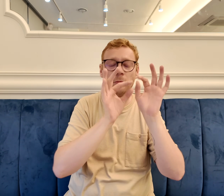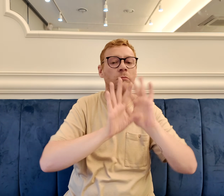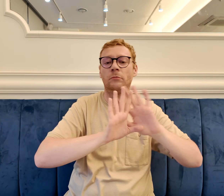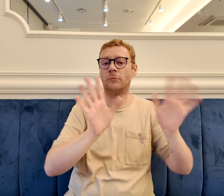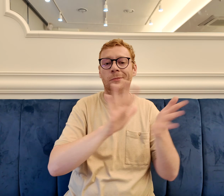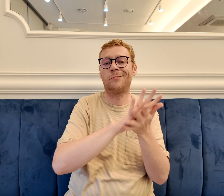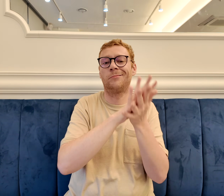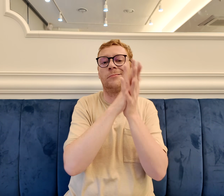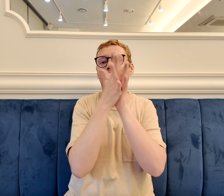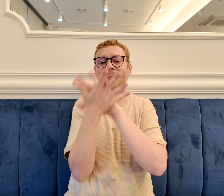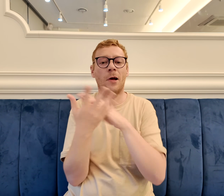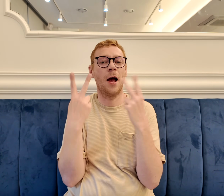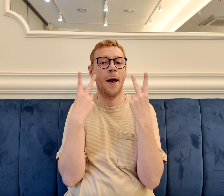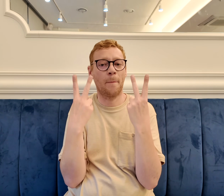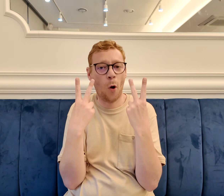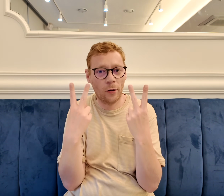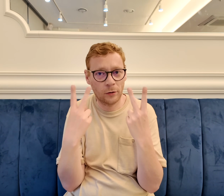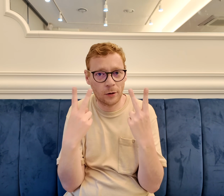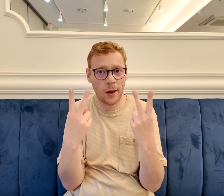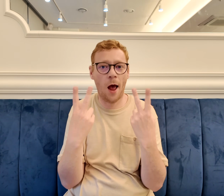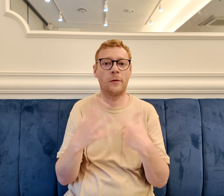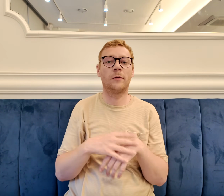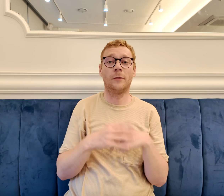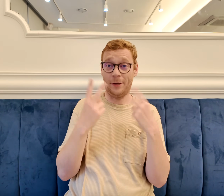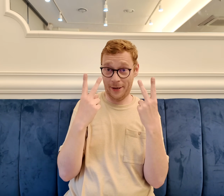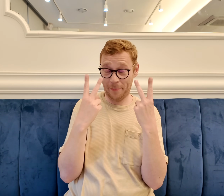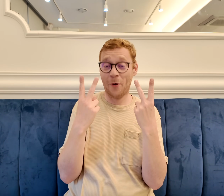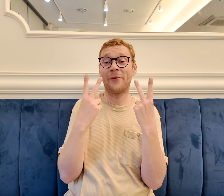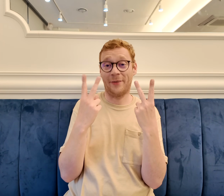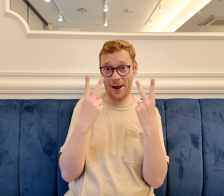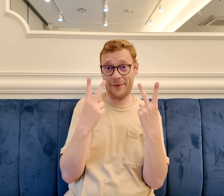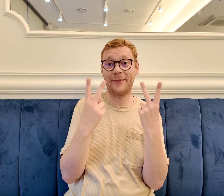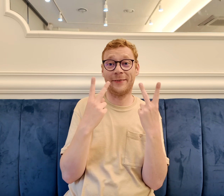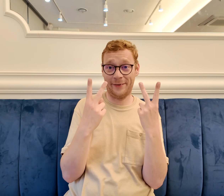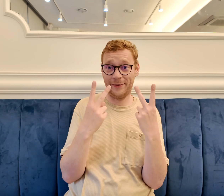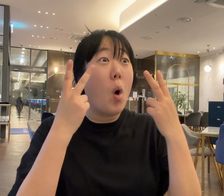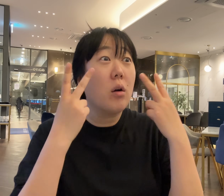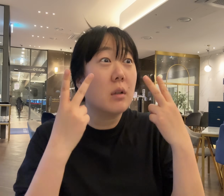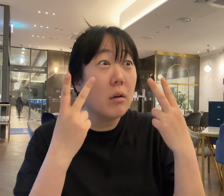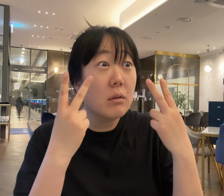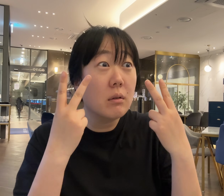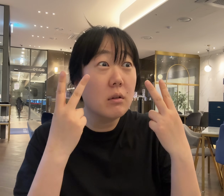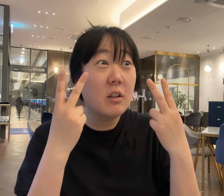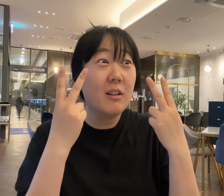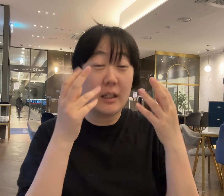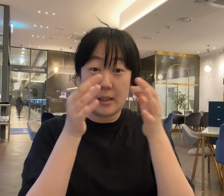now it's like this. What's the sign for "important" ?